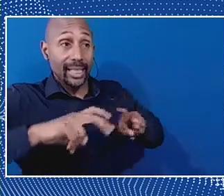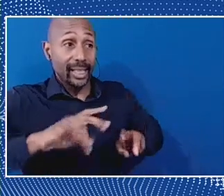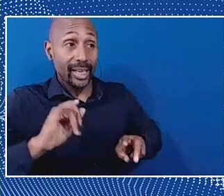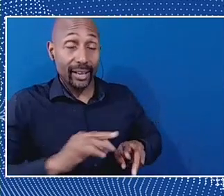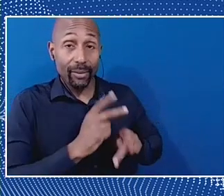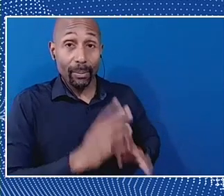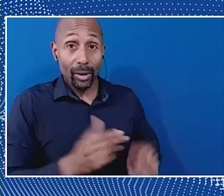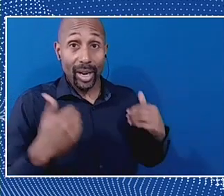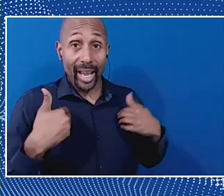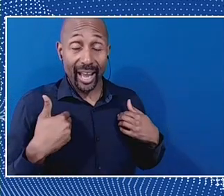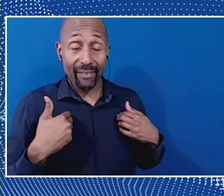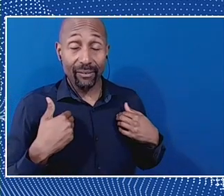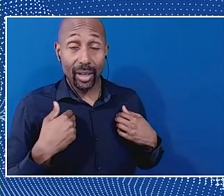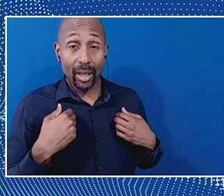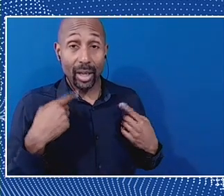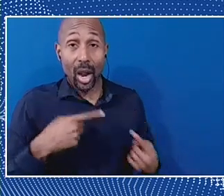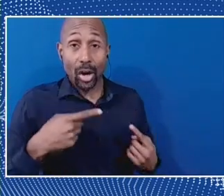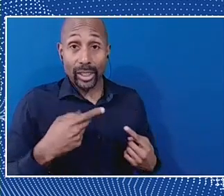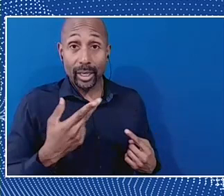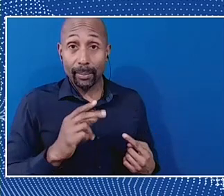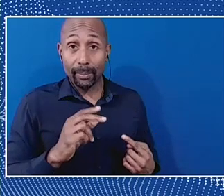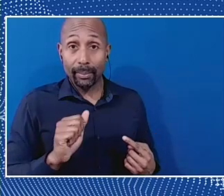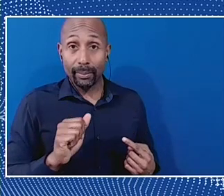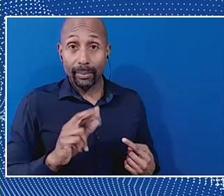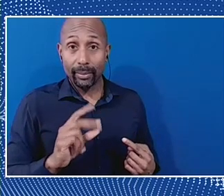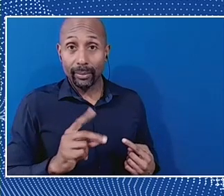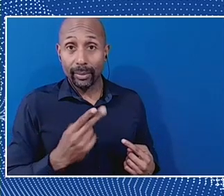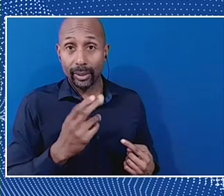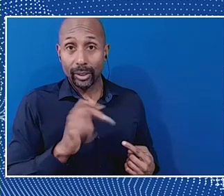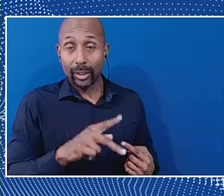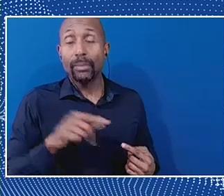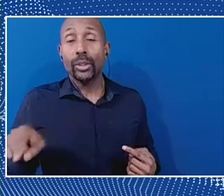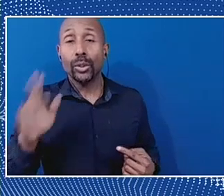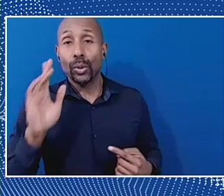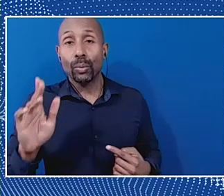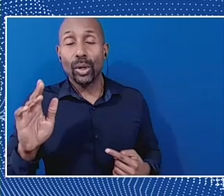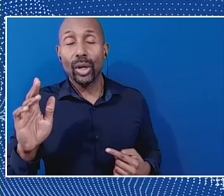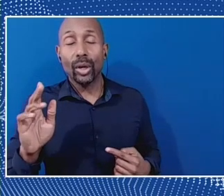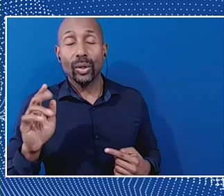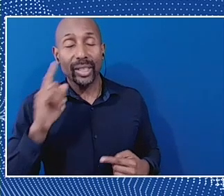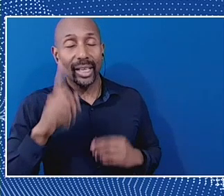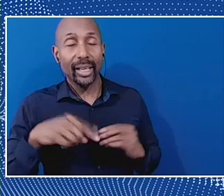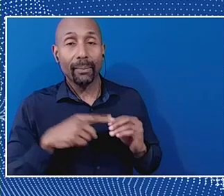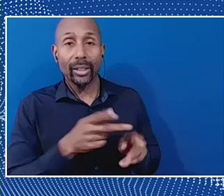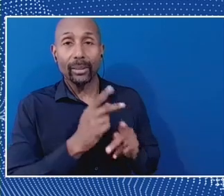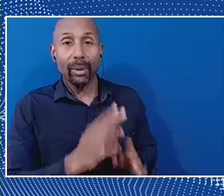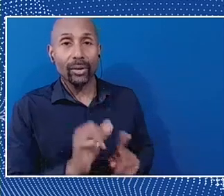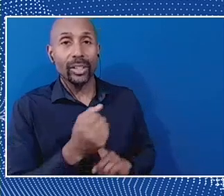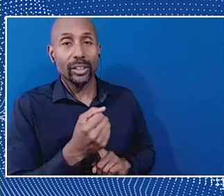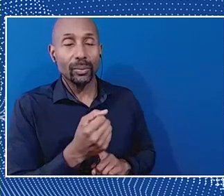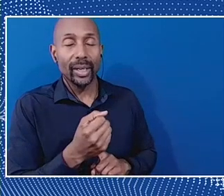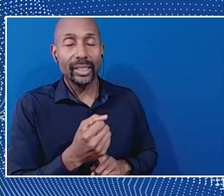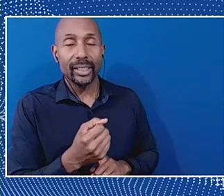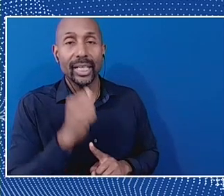You will look at a borrowers situation outside of- Yes. just SAVE or- and- okay.